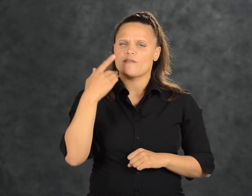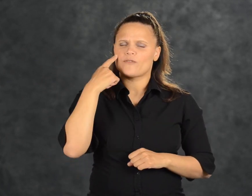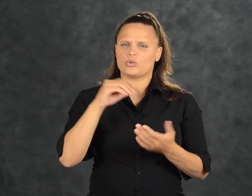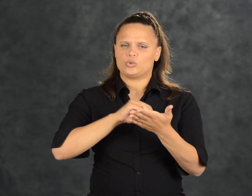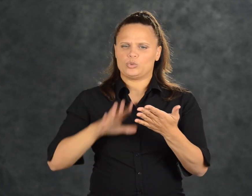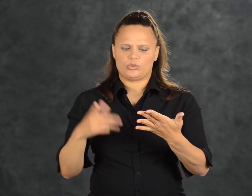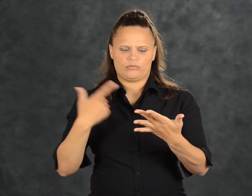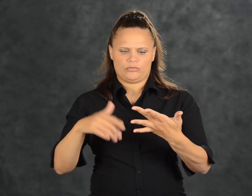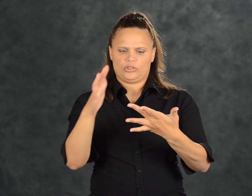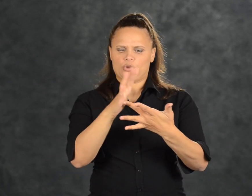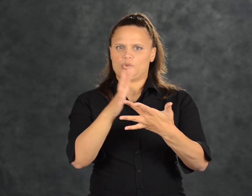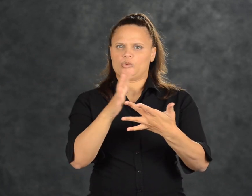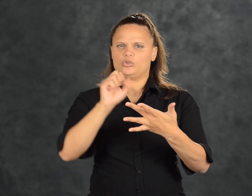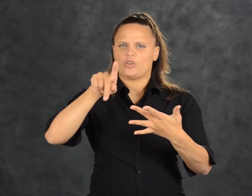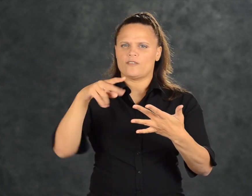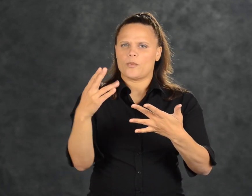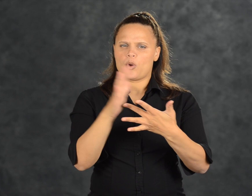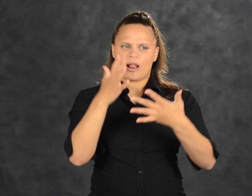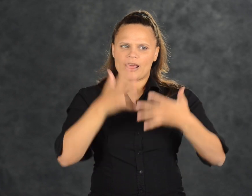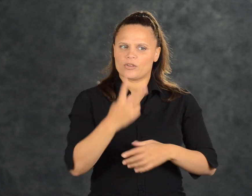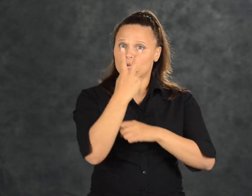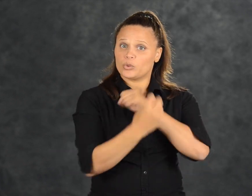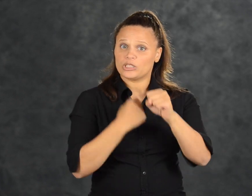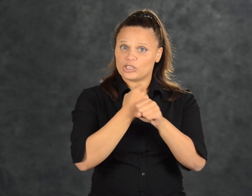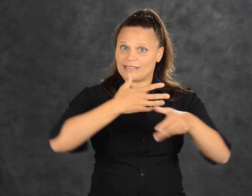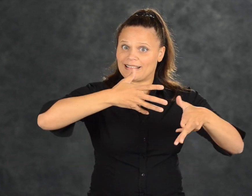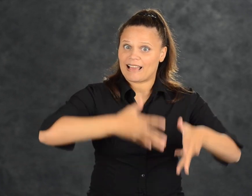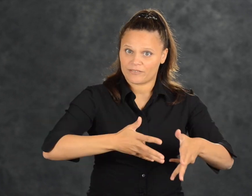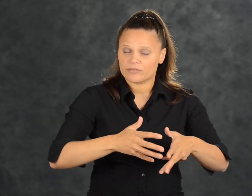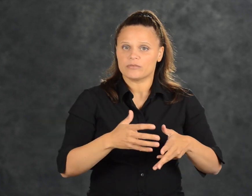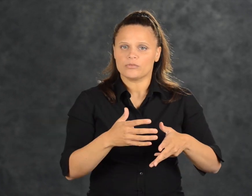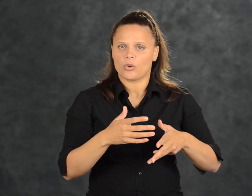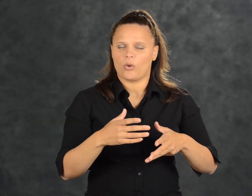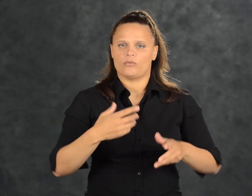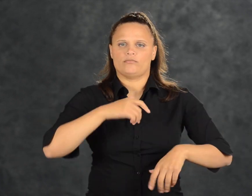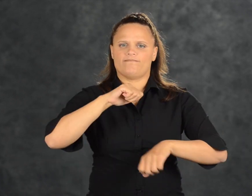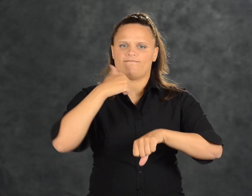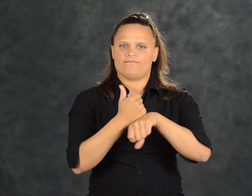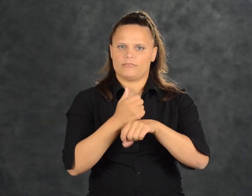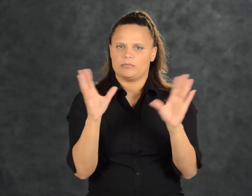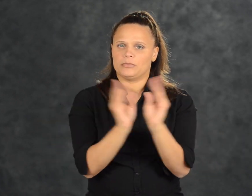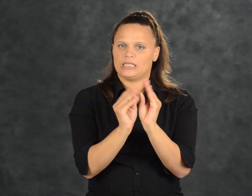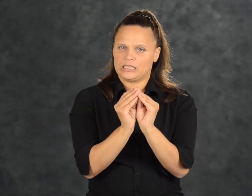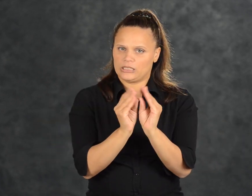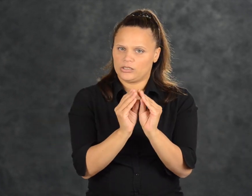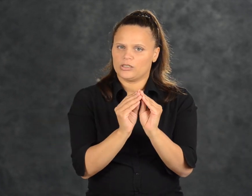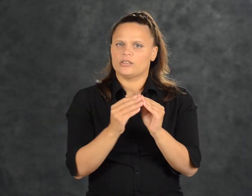and the school district to ensure a smooth transition out of the school system.